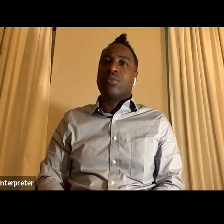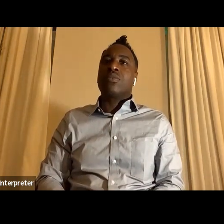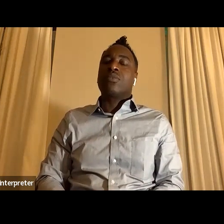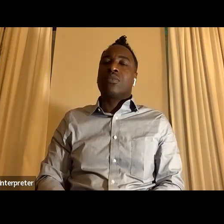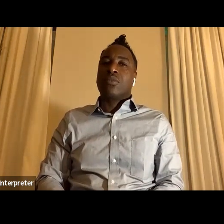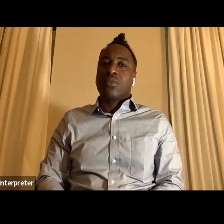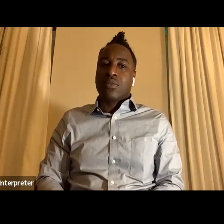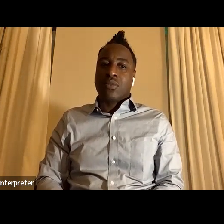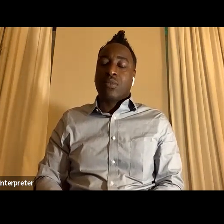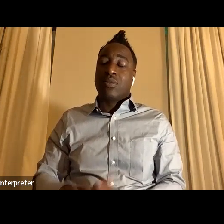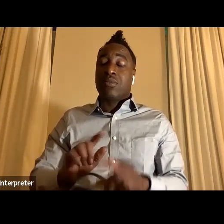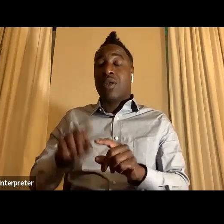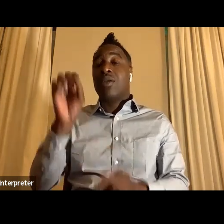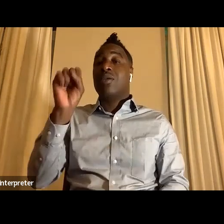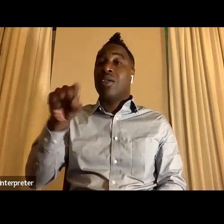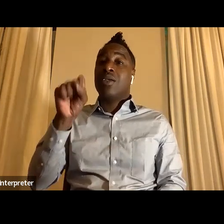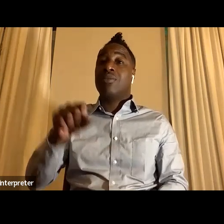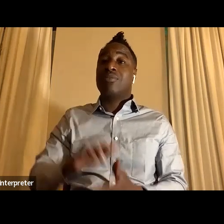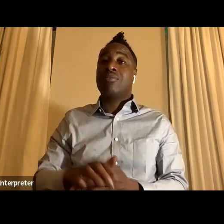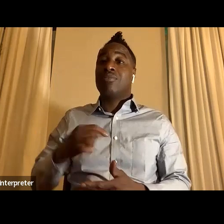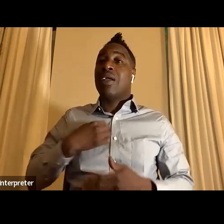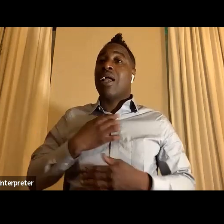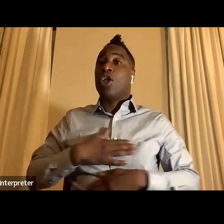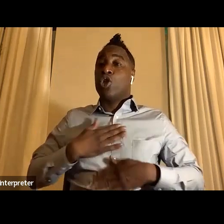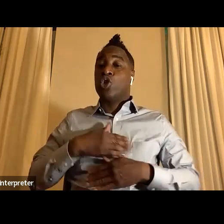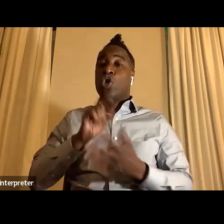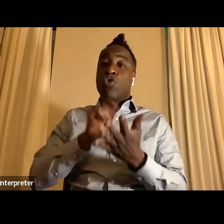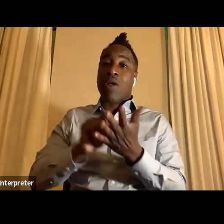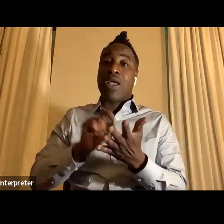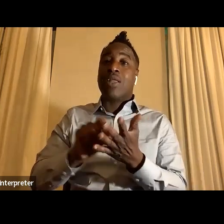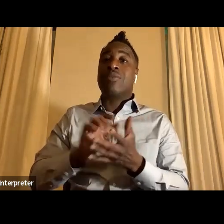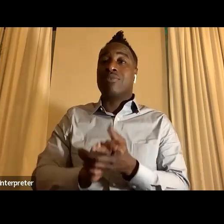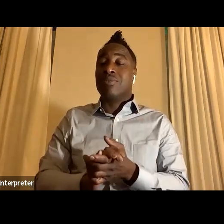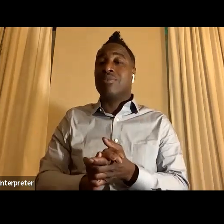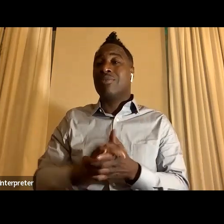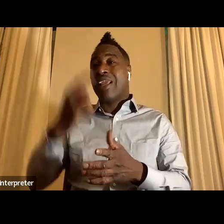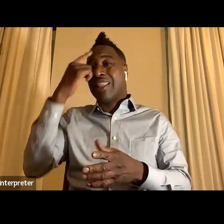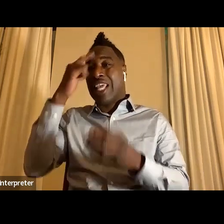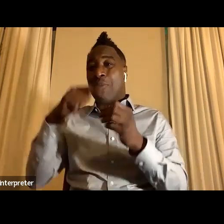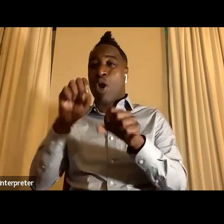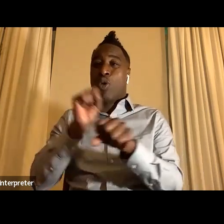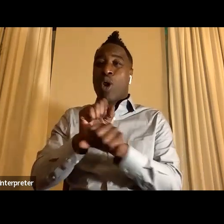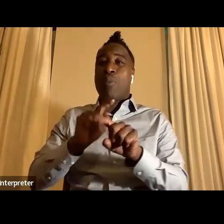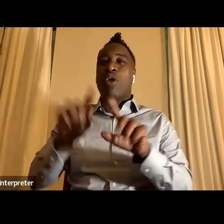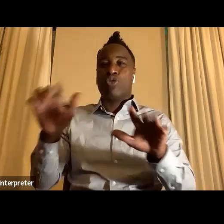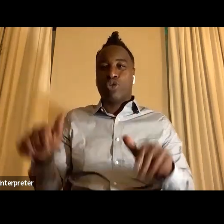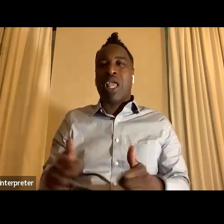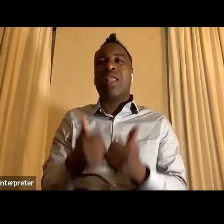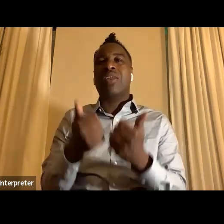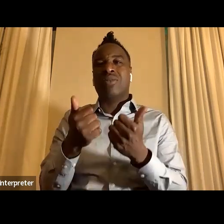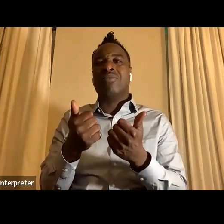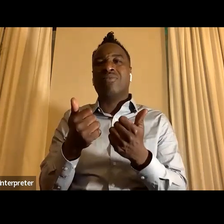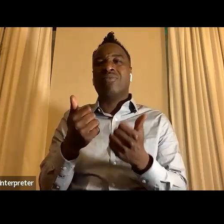But yeah, I enjoy writing and thinking about the work, but I guess the challenge is feeling confident enough to